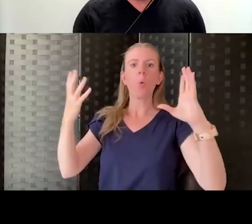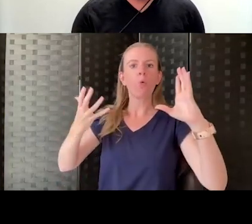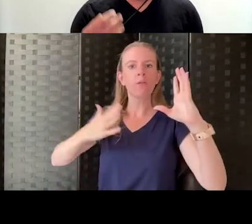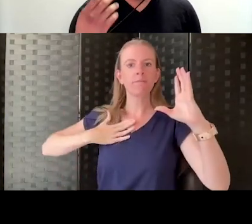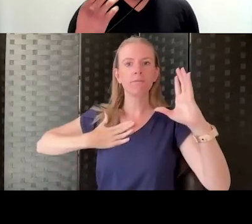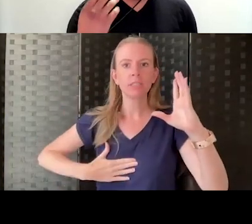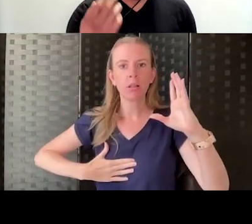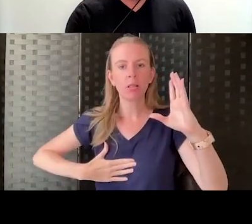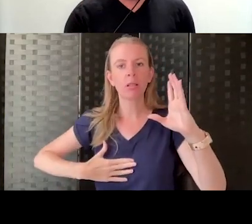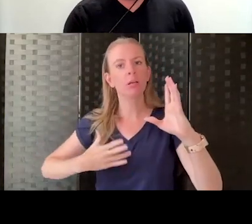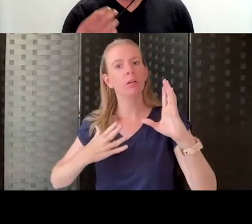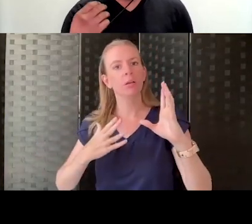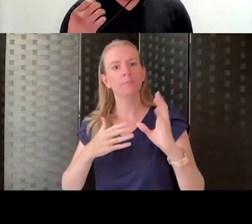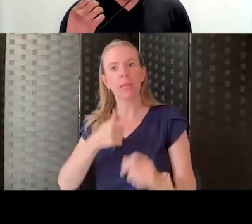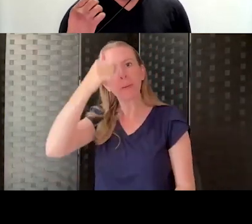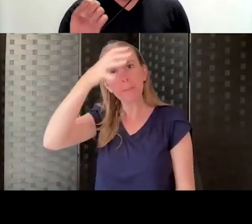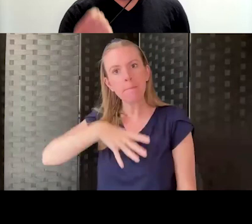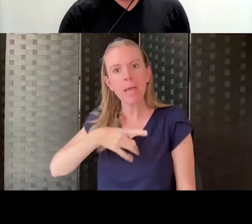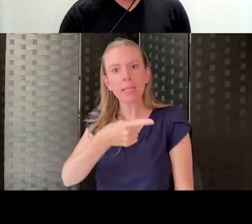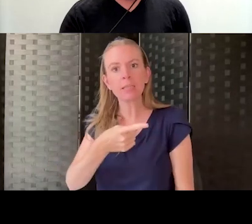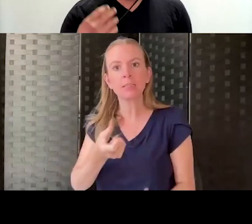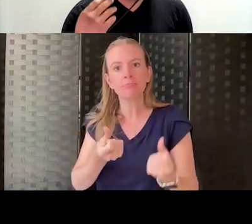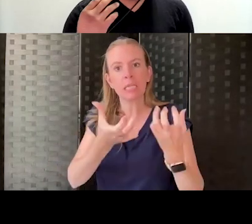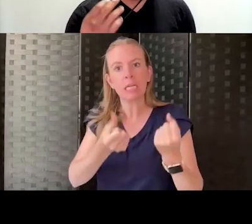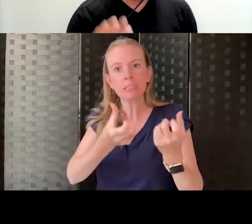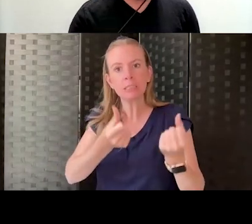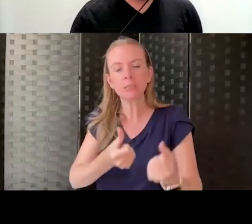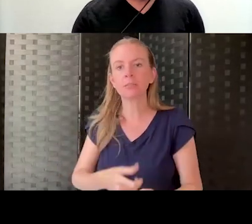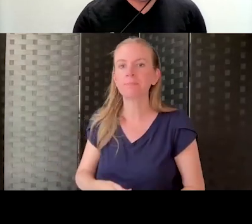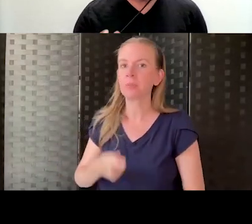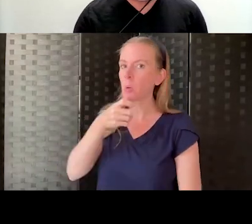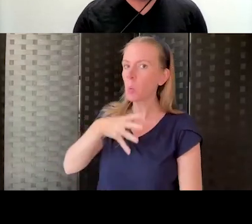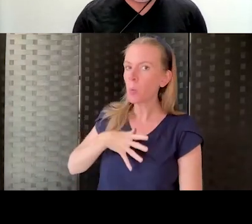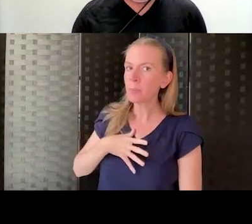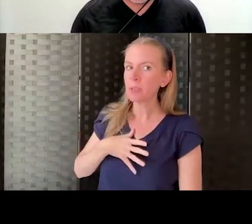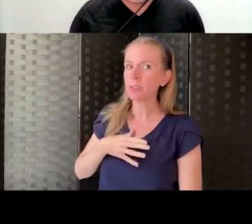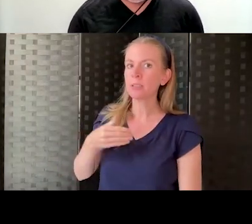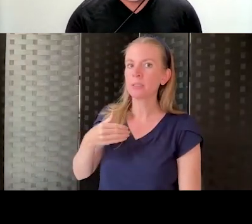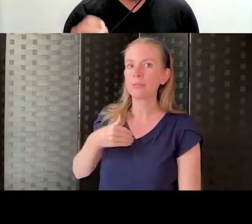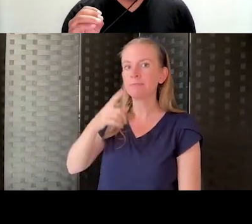You have the gentleman here using ASL, you have the young woman with a prosthetic limb, you have